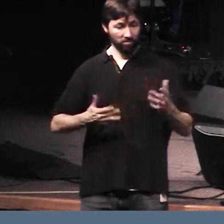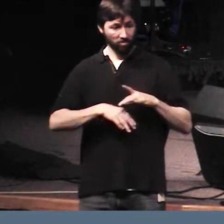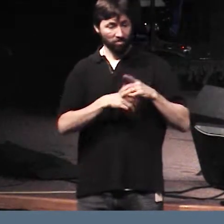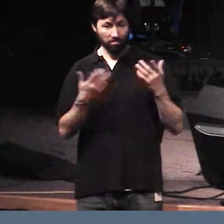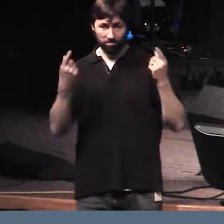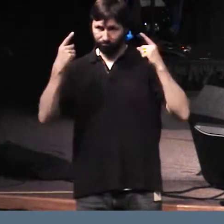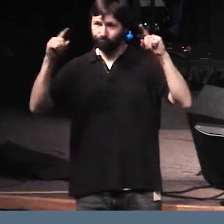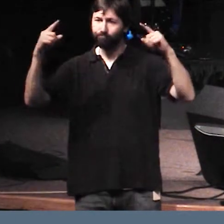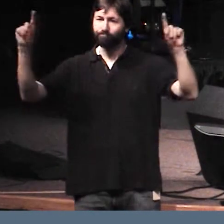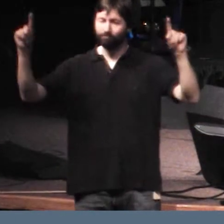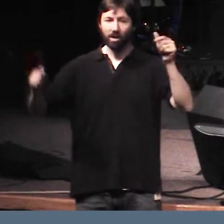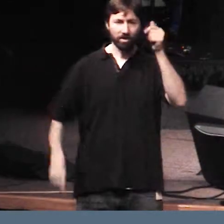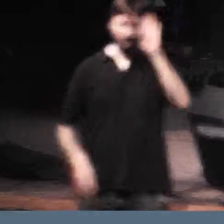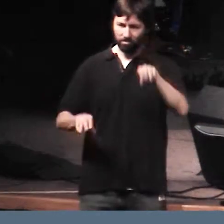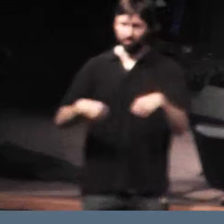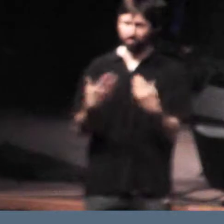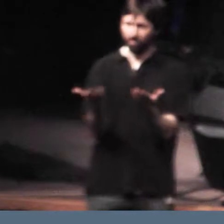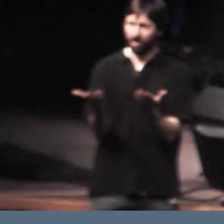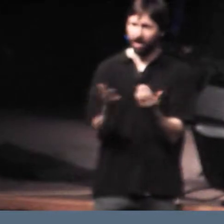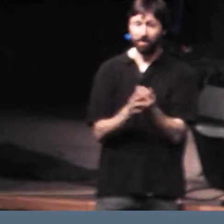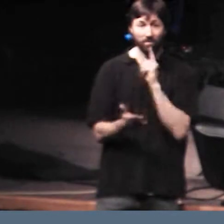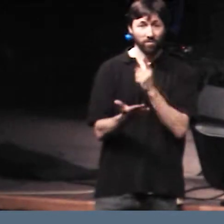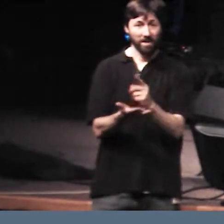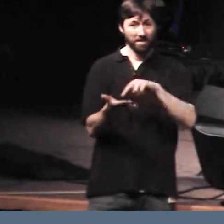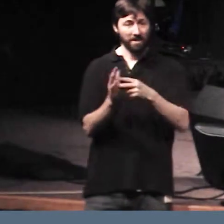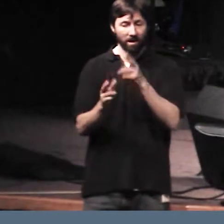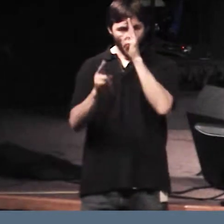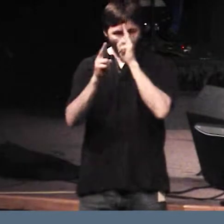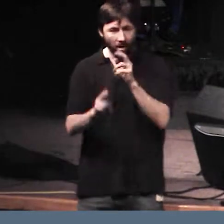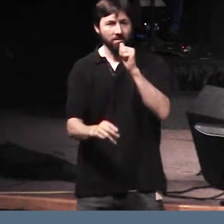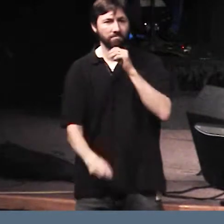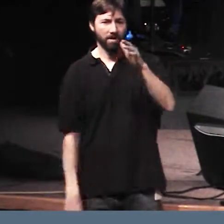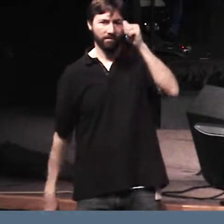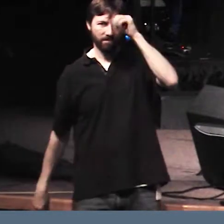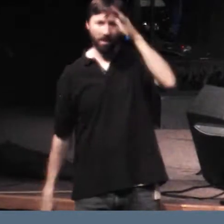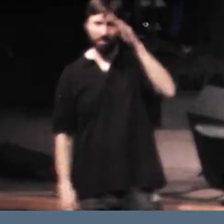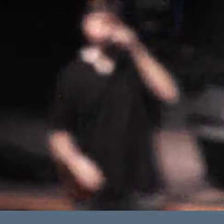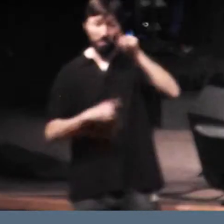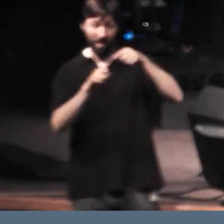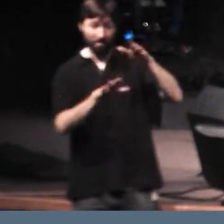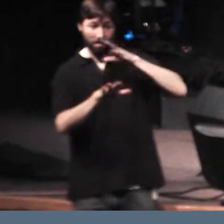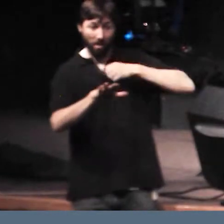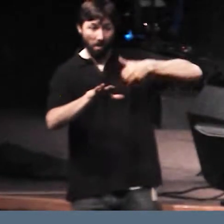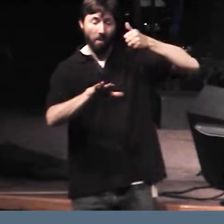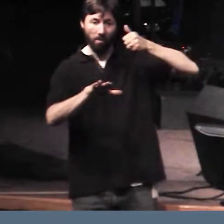well that's part of God's provision you see here's what that really means honor your parents and when they get old you're supposed to take care of them